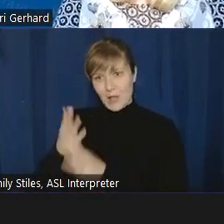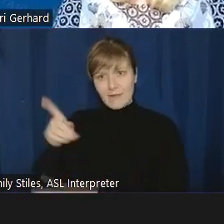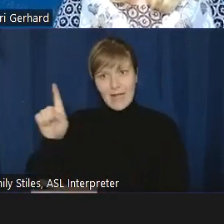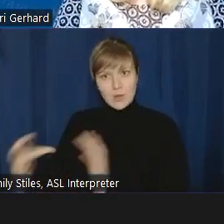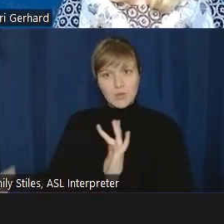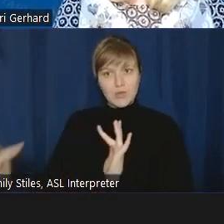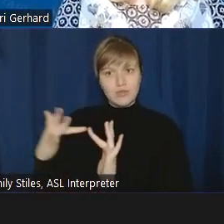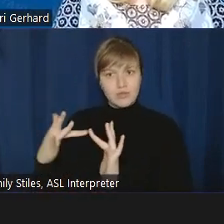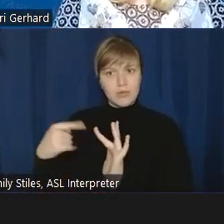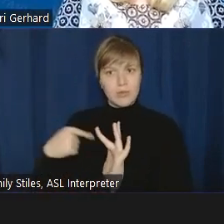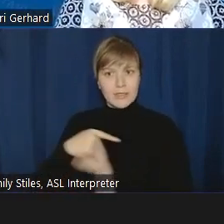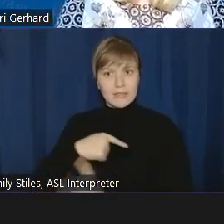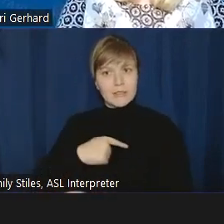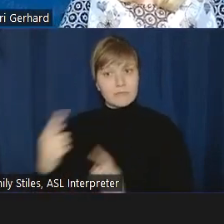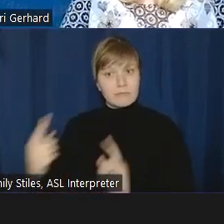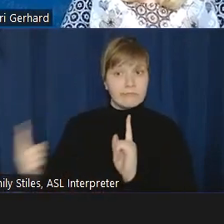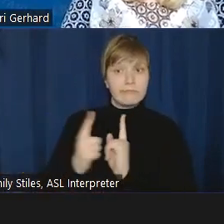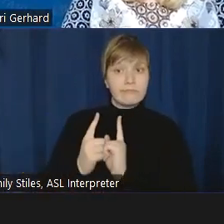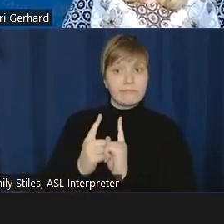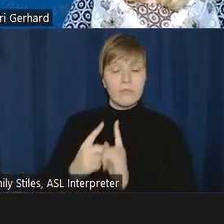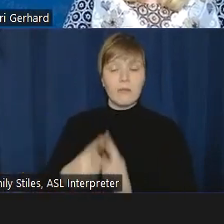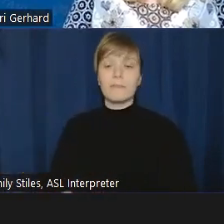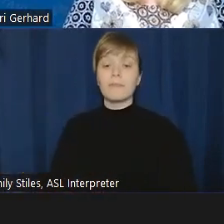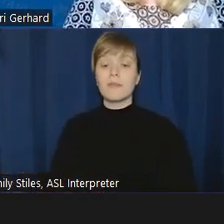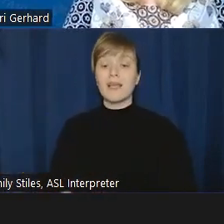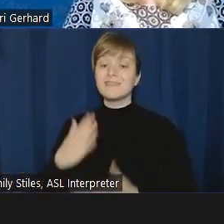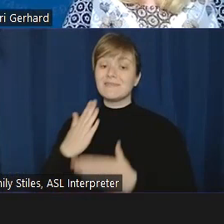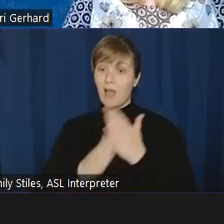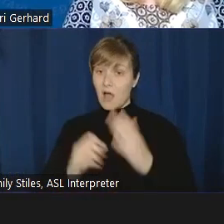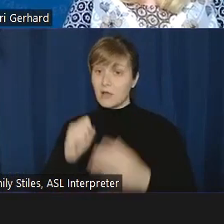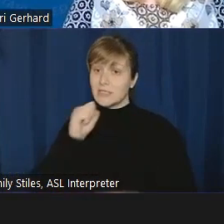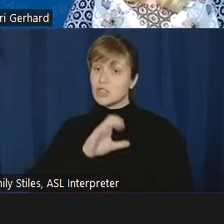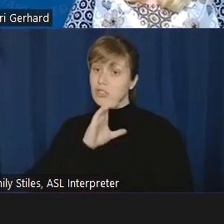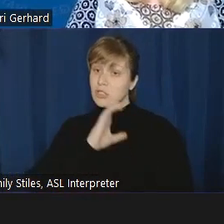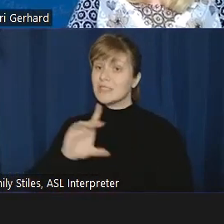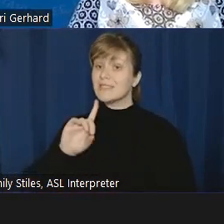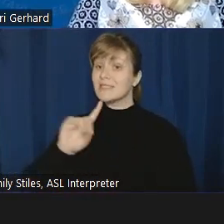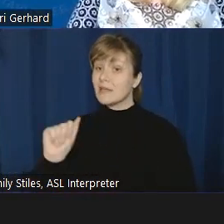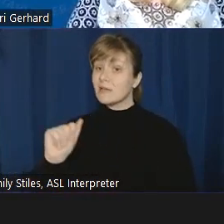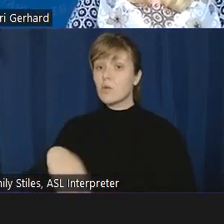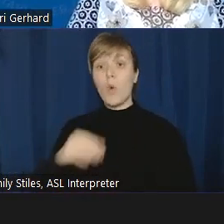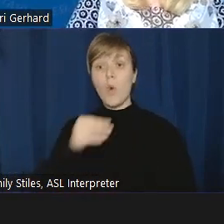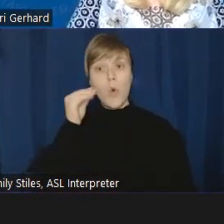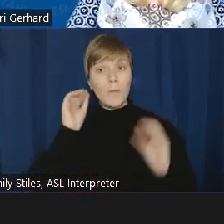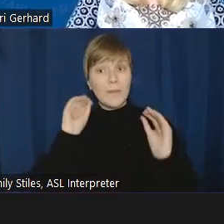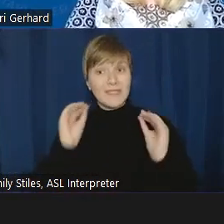Some people with disabilities, older adults, and people experiencing homelessness don’t have a car